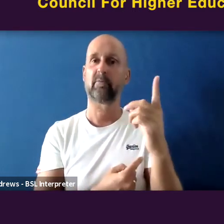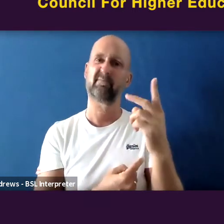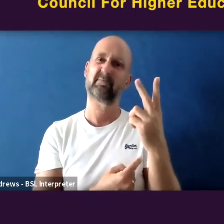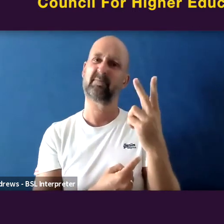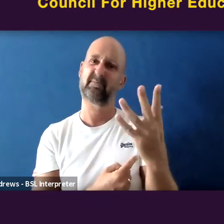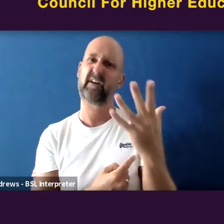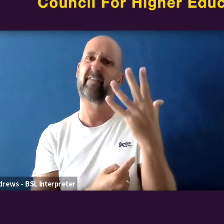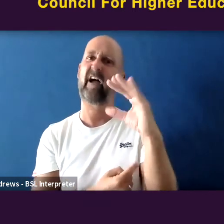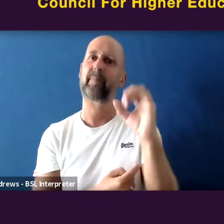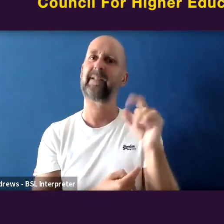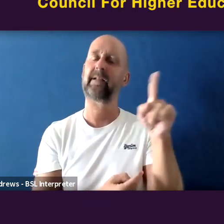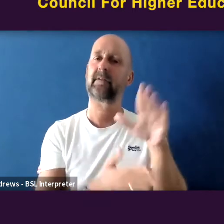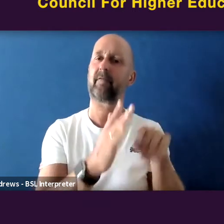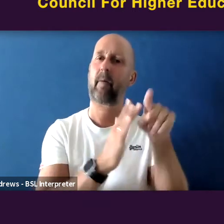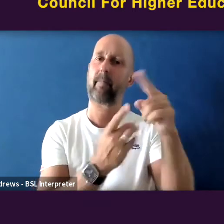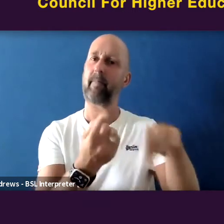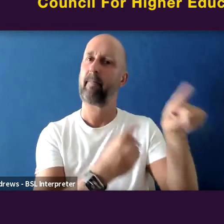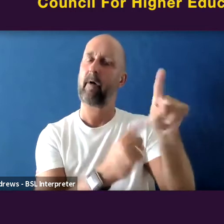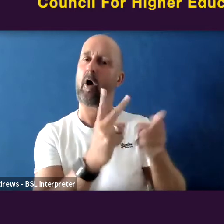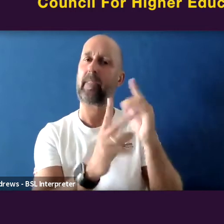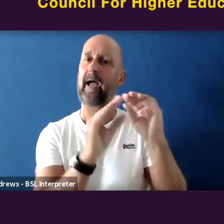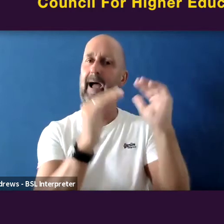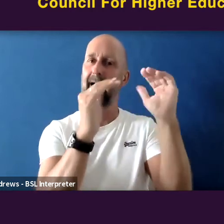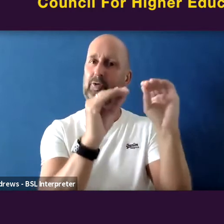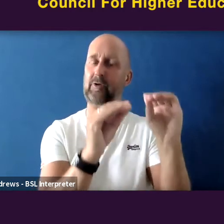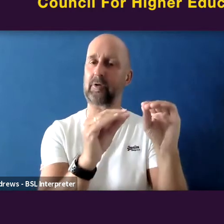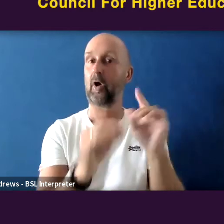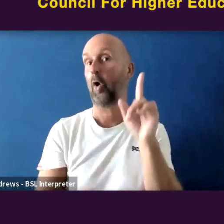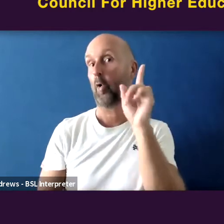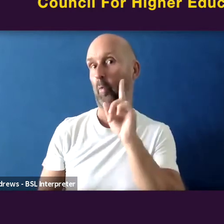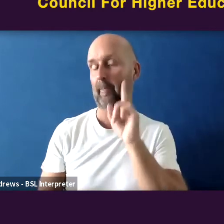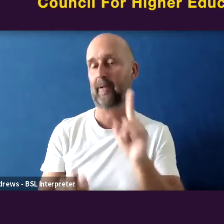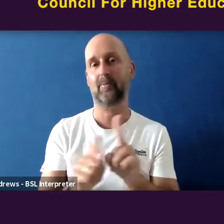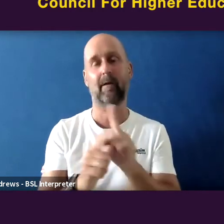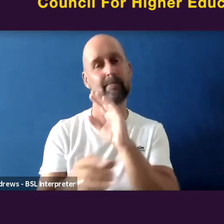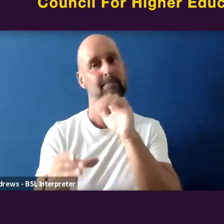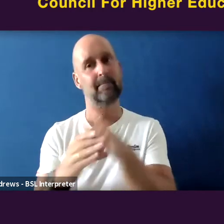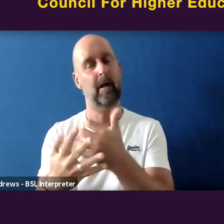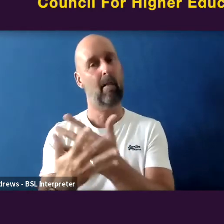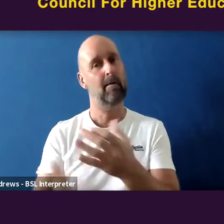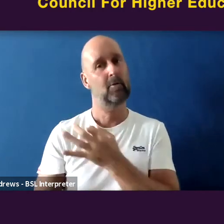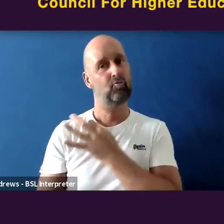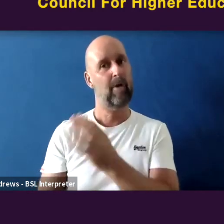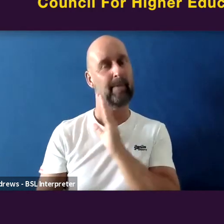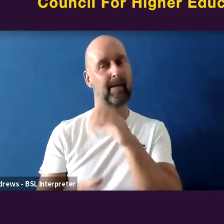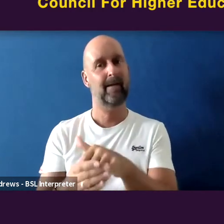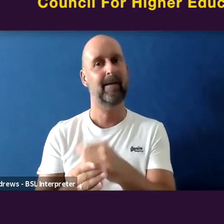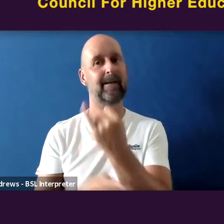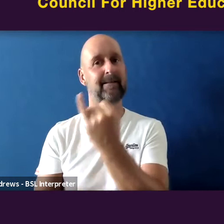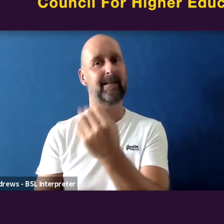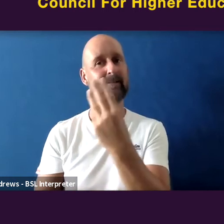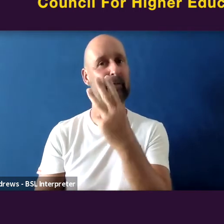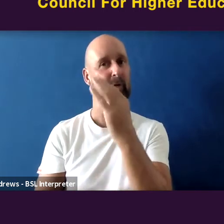Education courses more broadly. Women are also strongly represented, with 63% of art sector